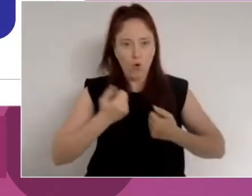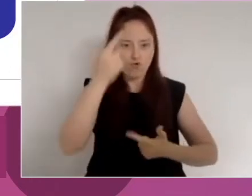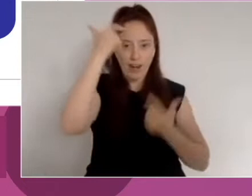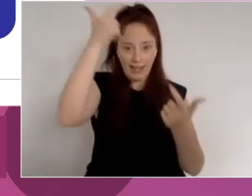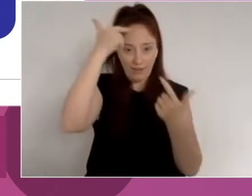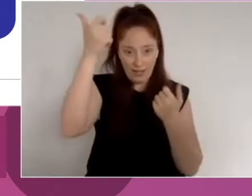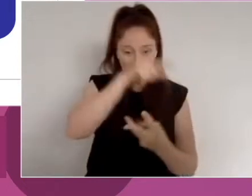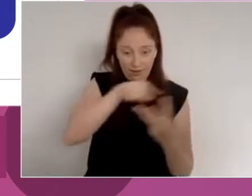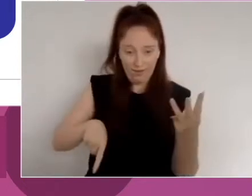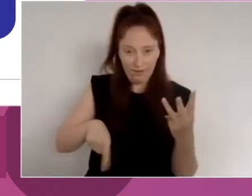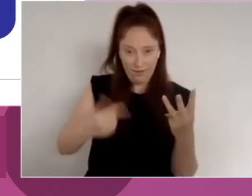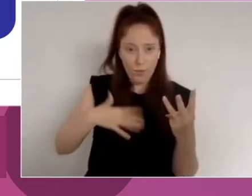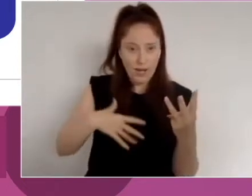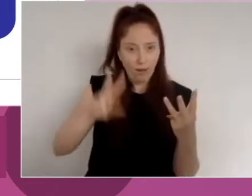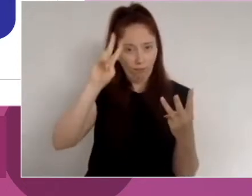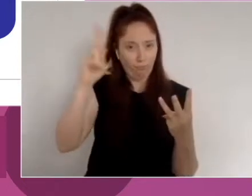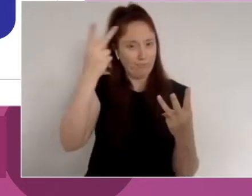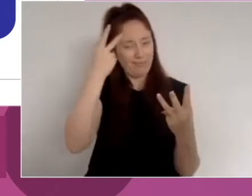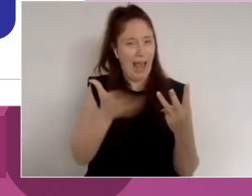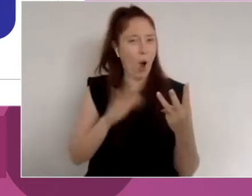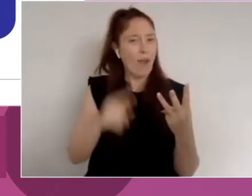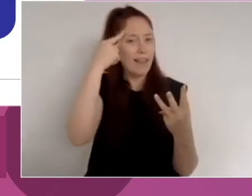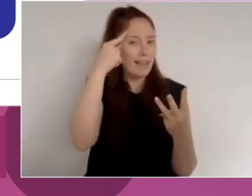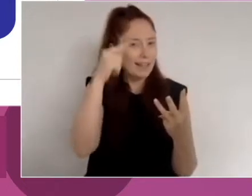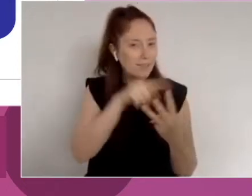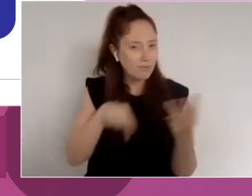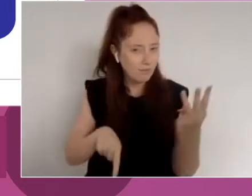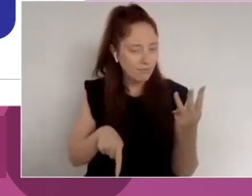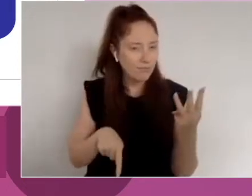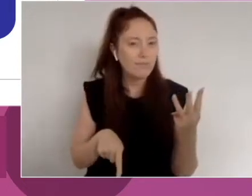our way of thinking so it is very nuanced. And I think this whole of governments approach